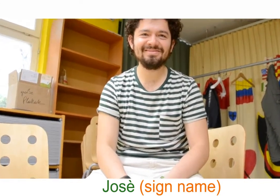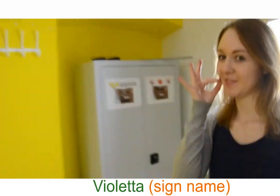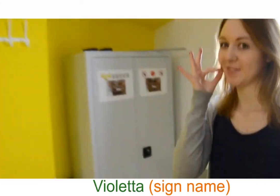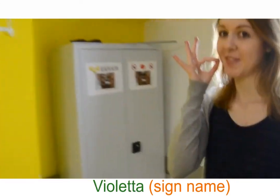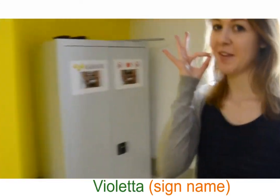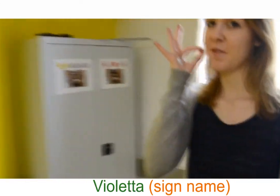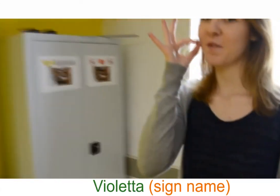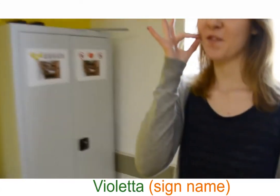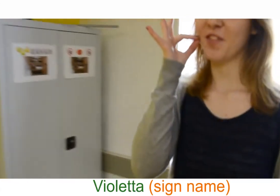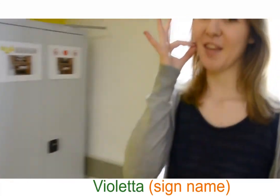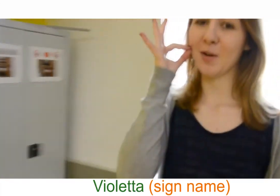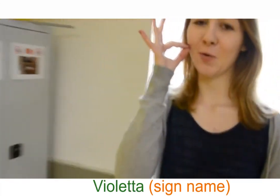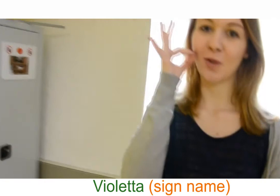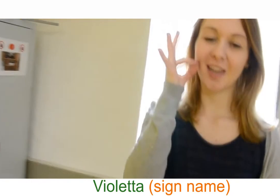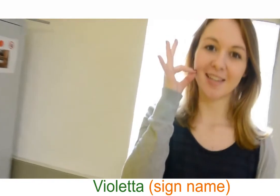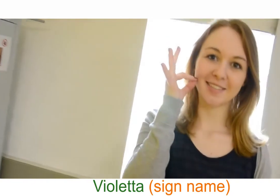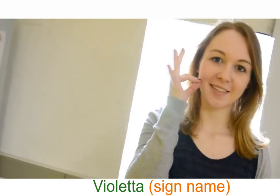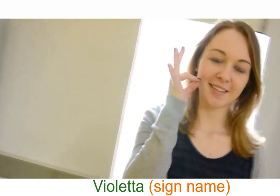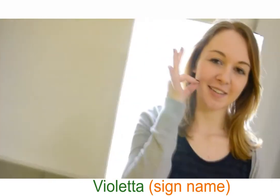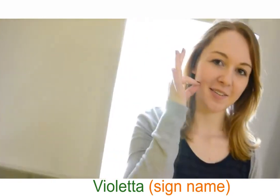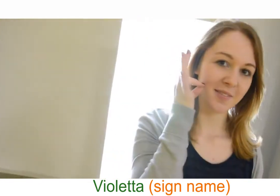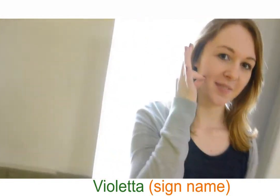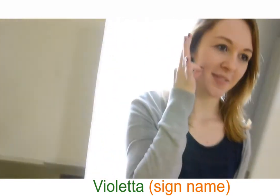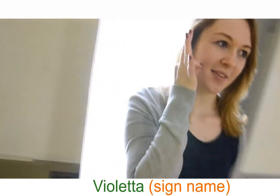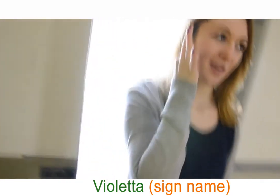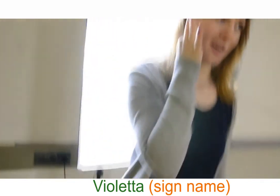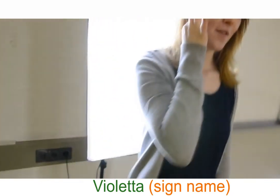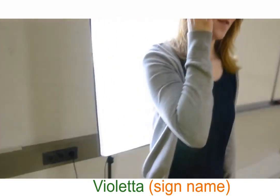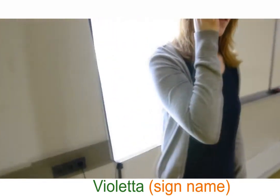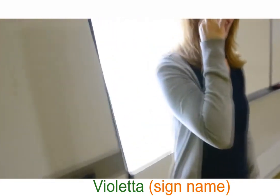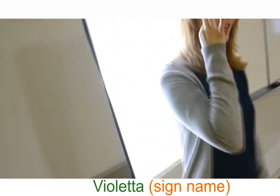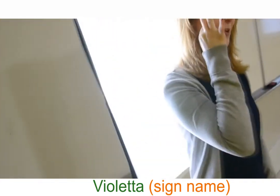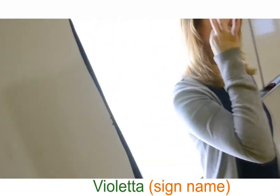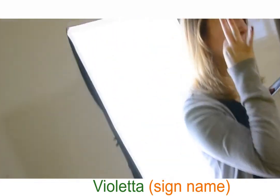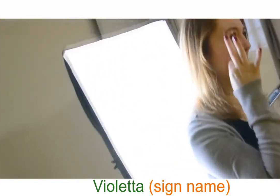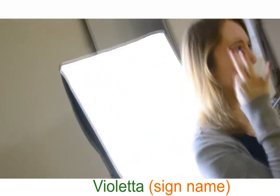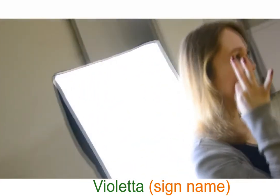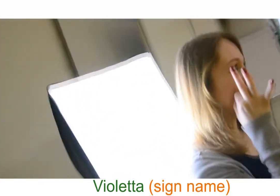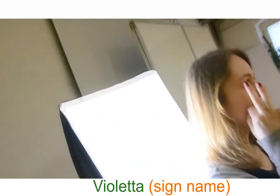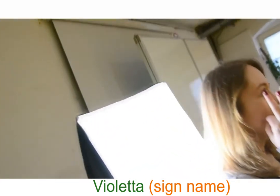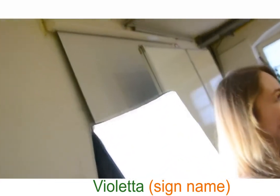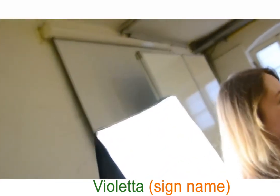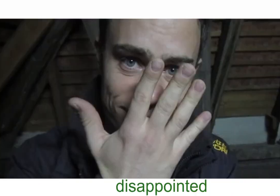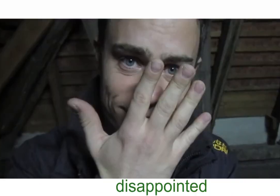Violetta